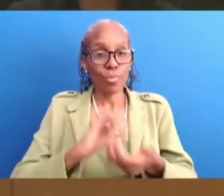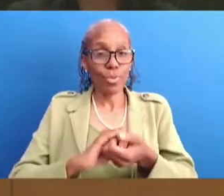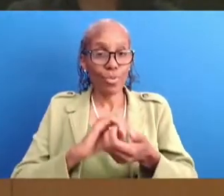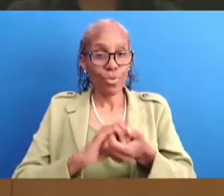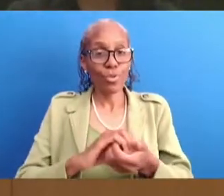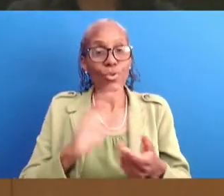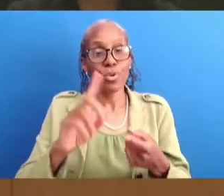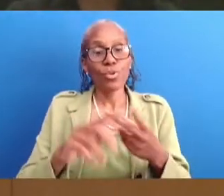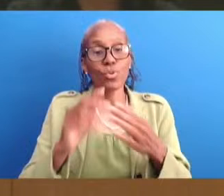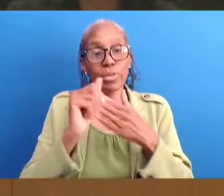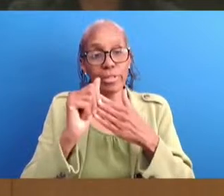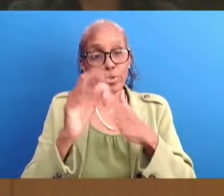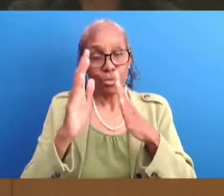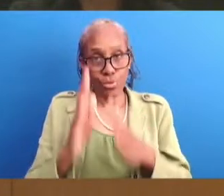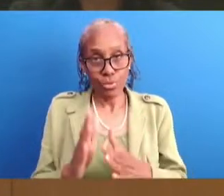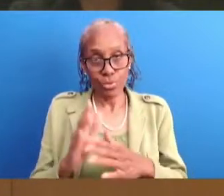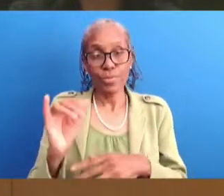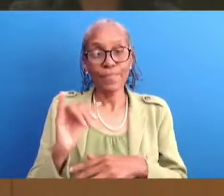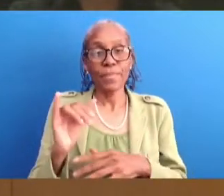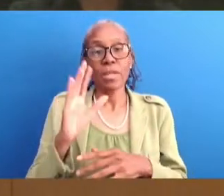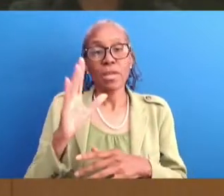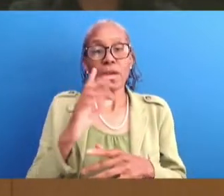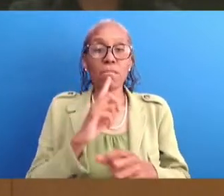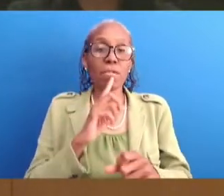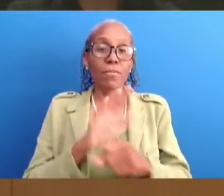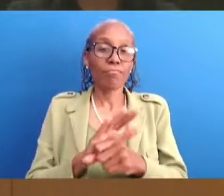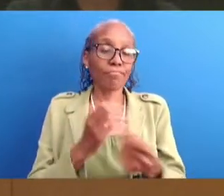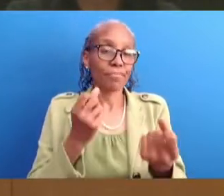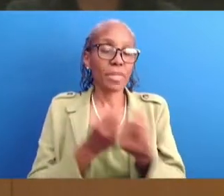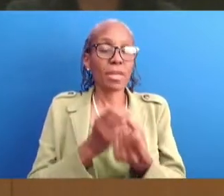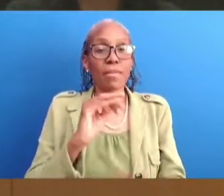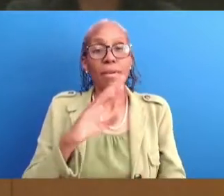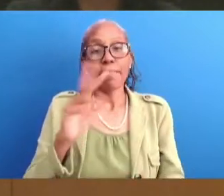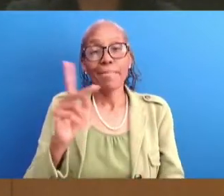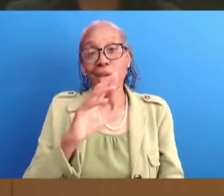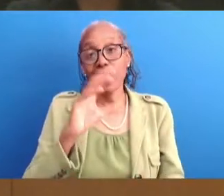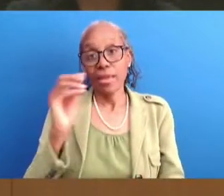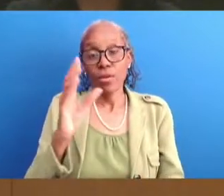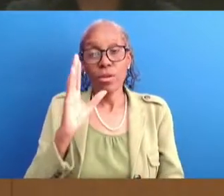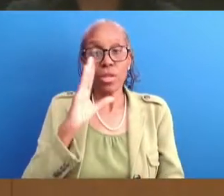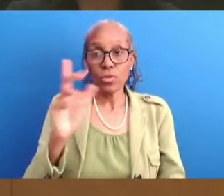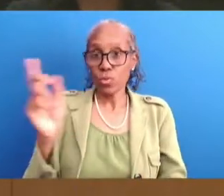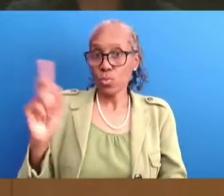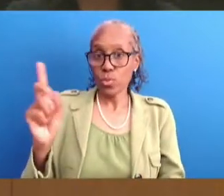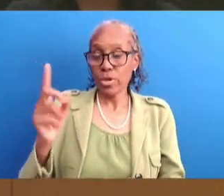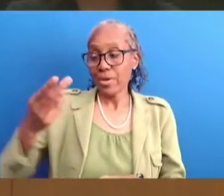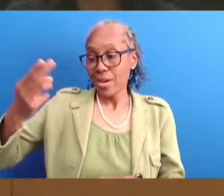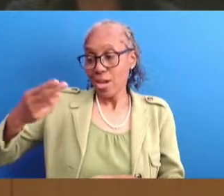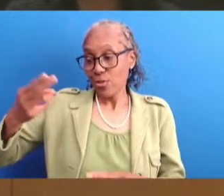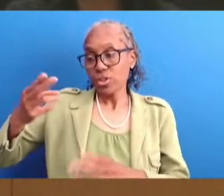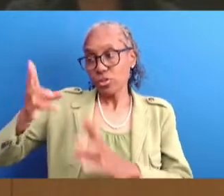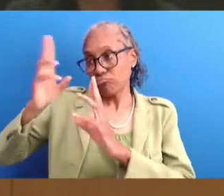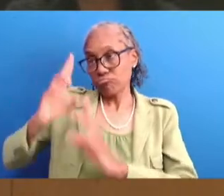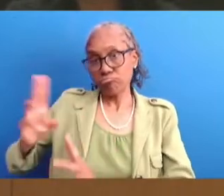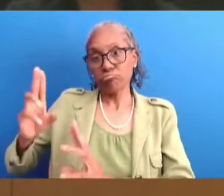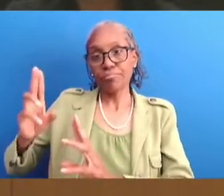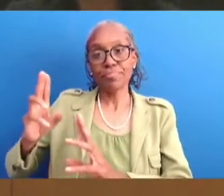STANDING TOGETHER. THANK YOU FOR YOUR PARTNERSHIP,